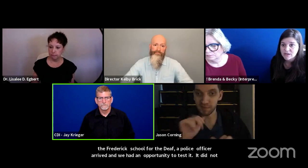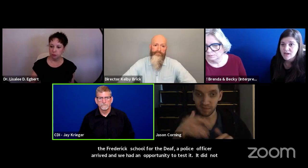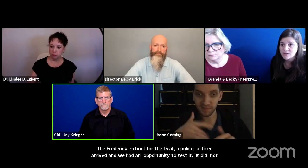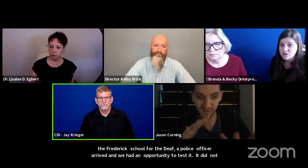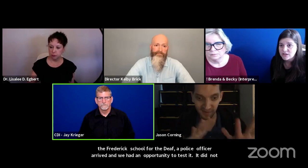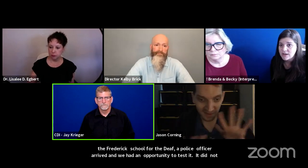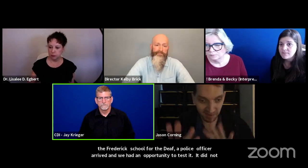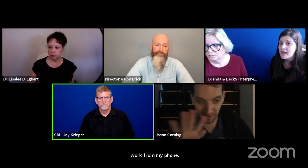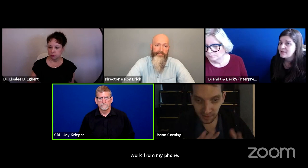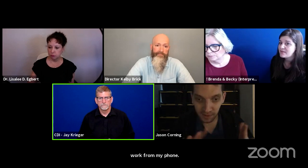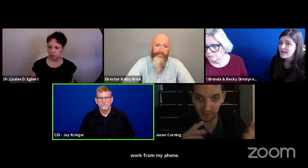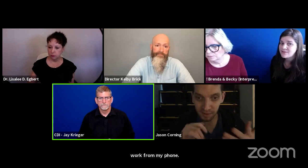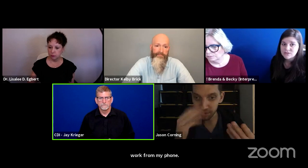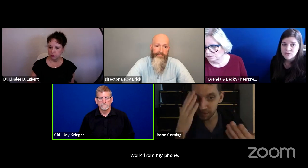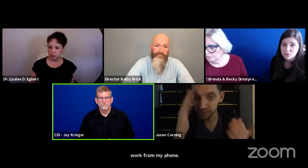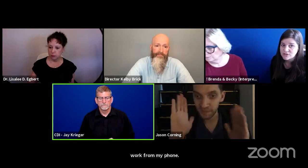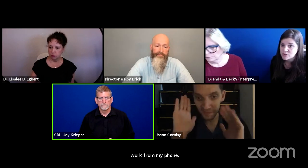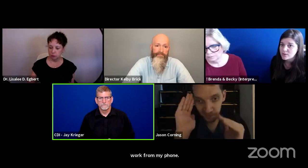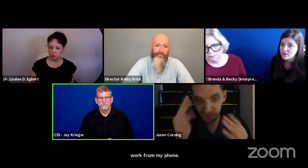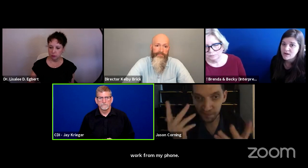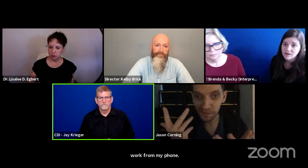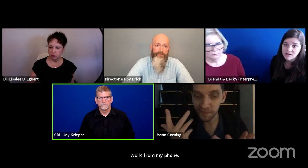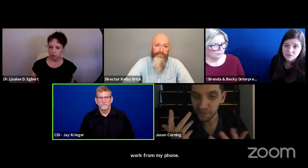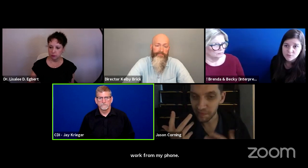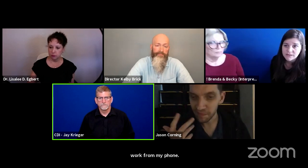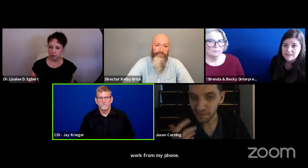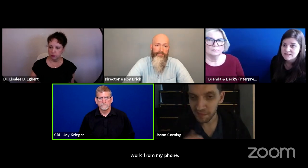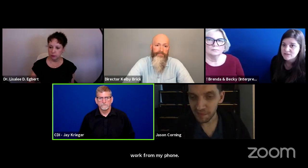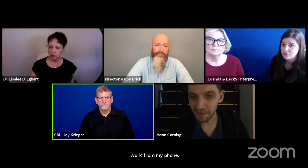technology, and if they have a situation where they're not comfortable in and need to reach